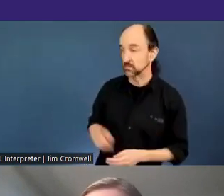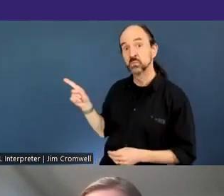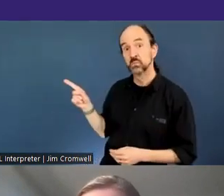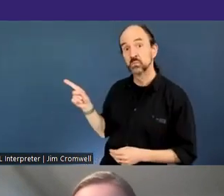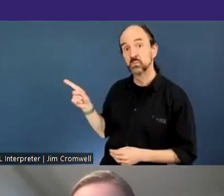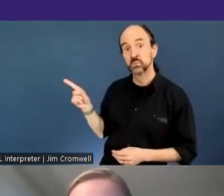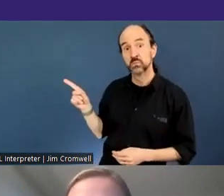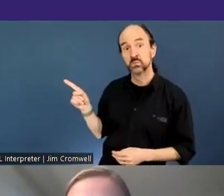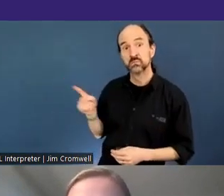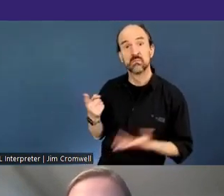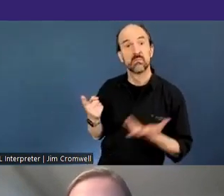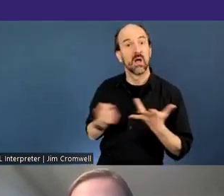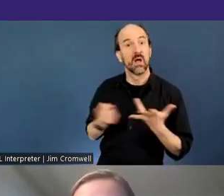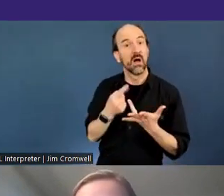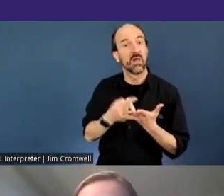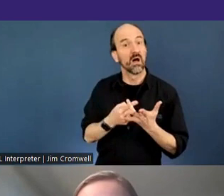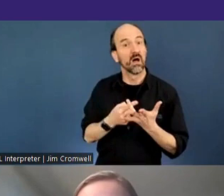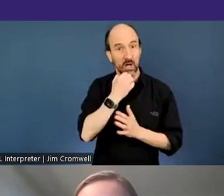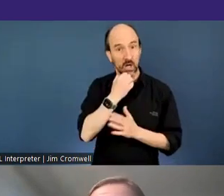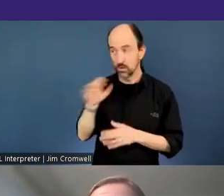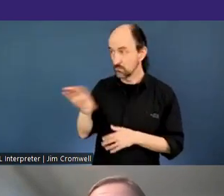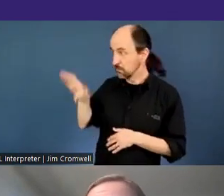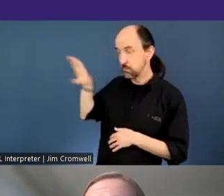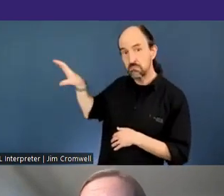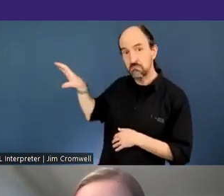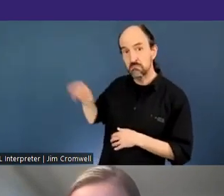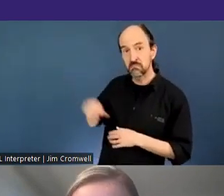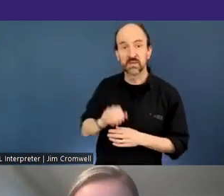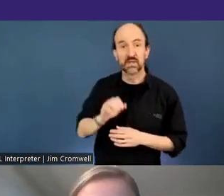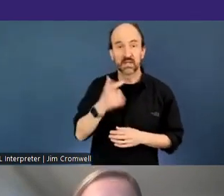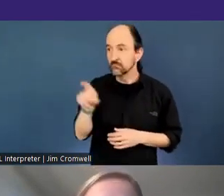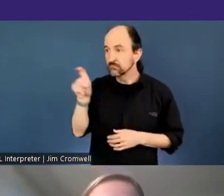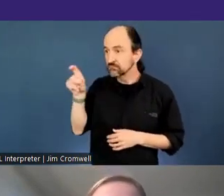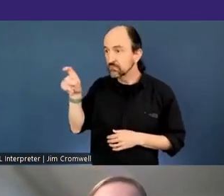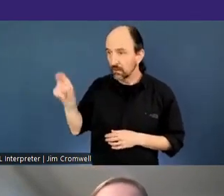code and this will take you to the Mentimeter website and there